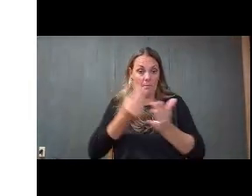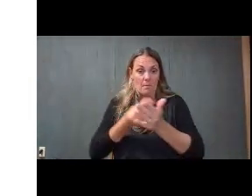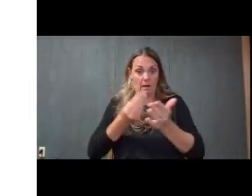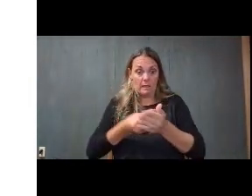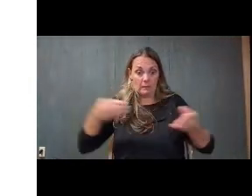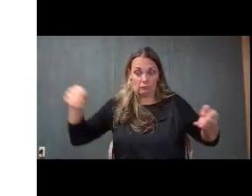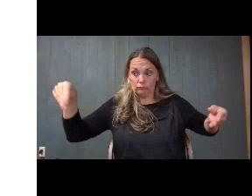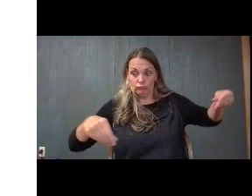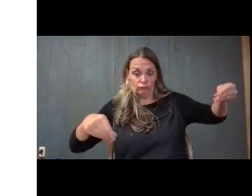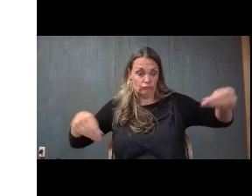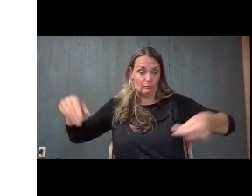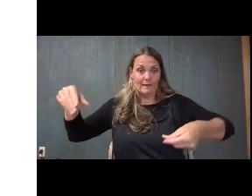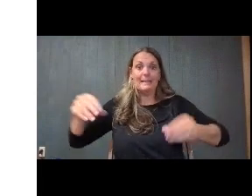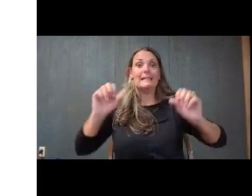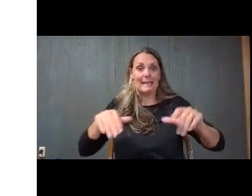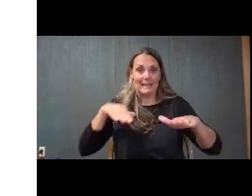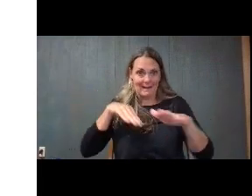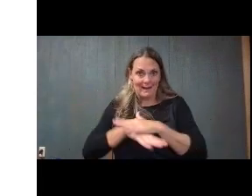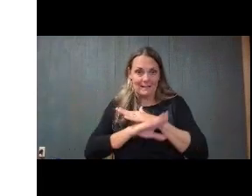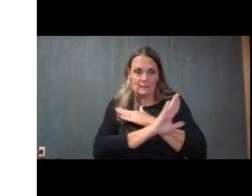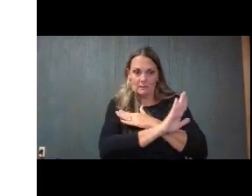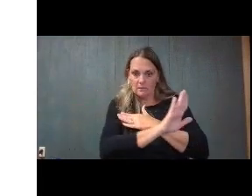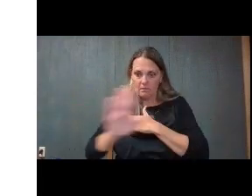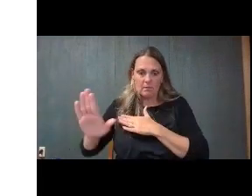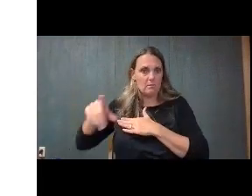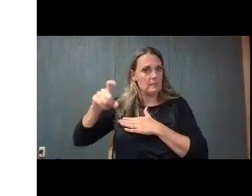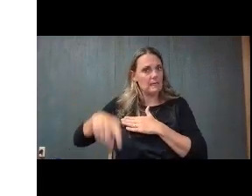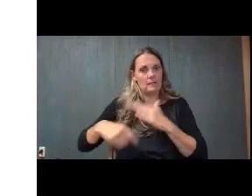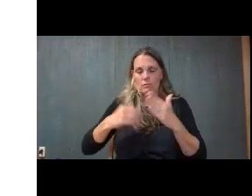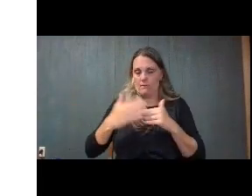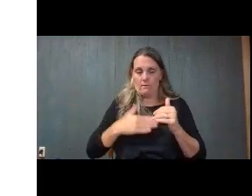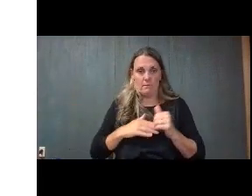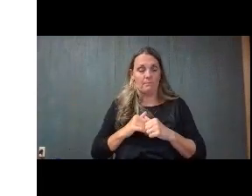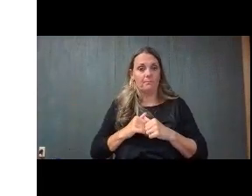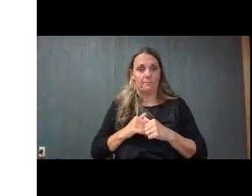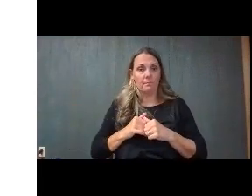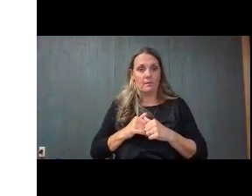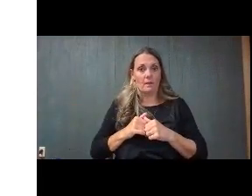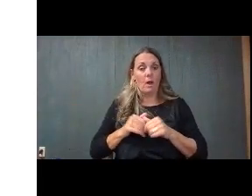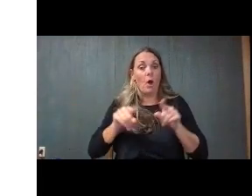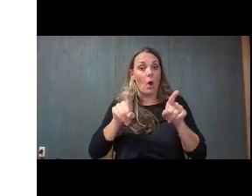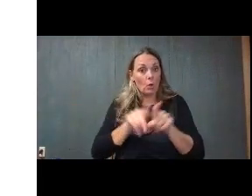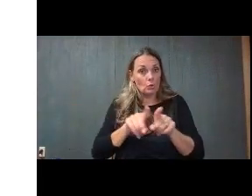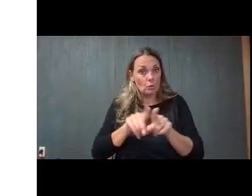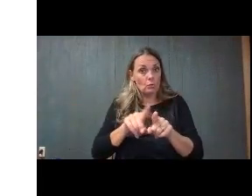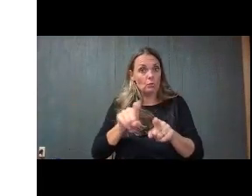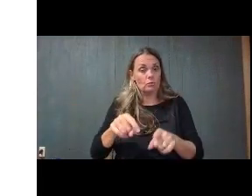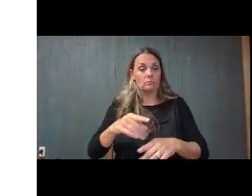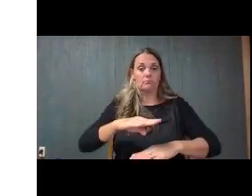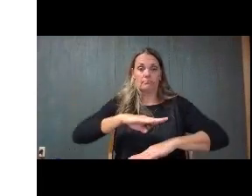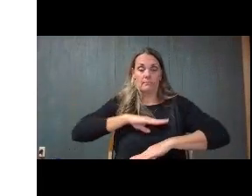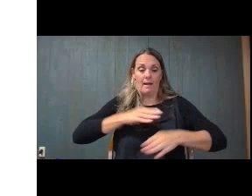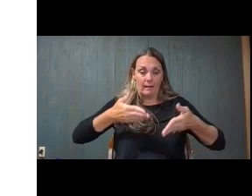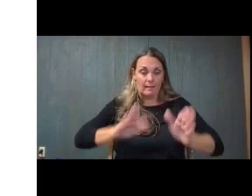can access the services they need, while also ensuring compliance with allowable VR establishment.